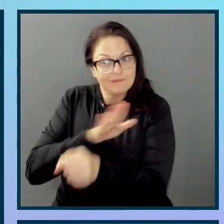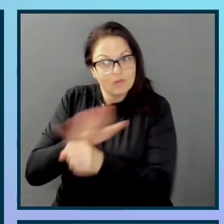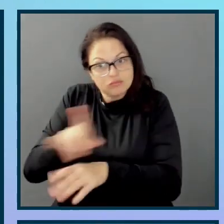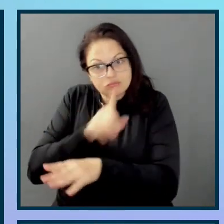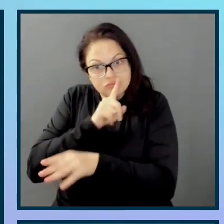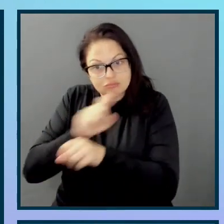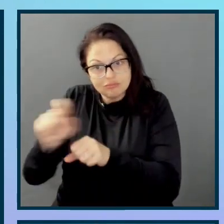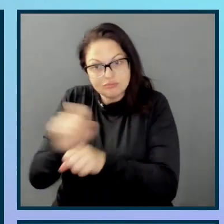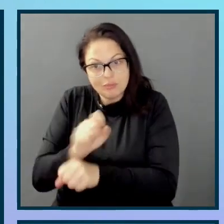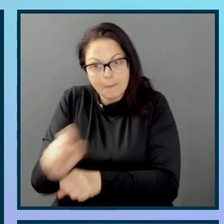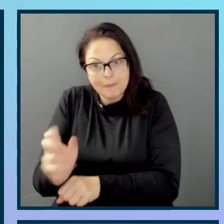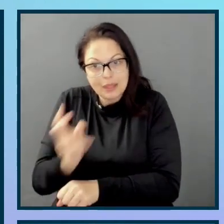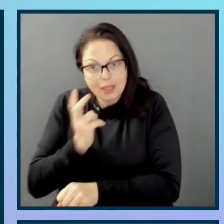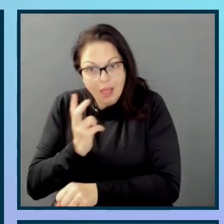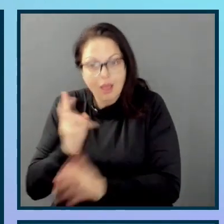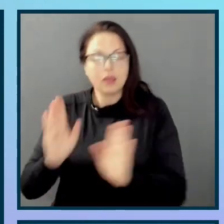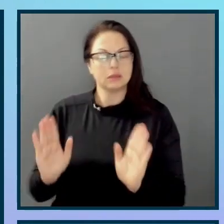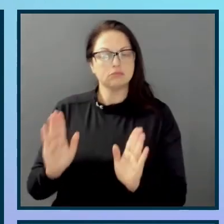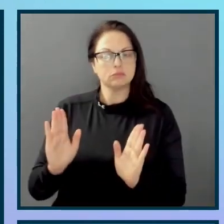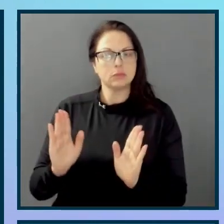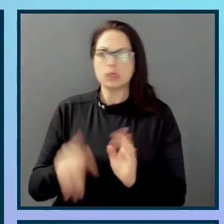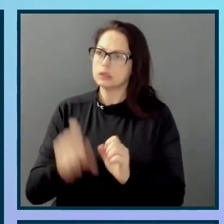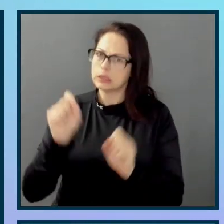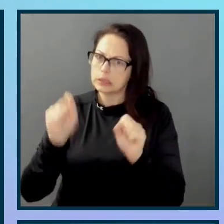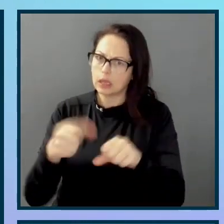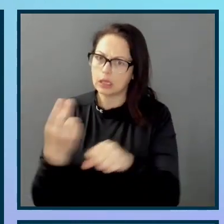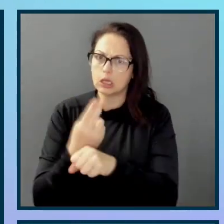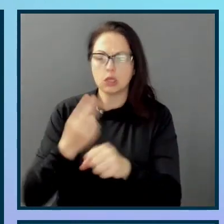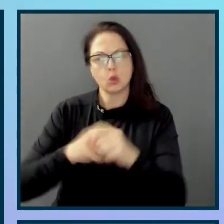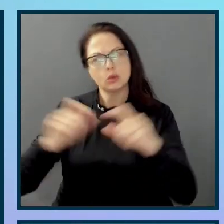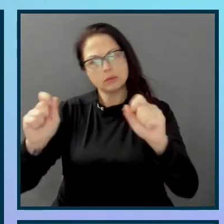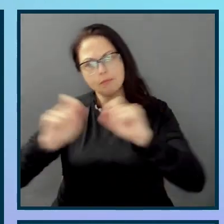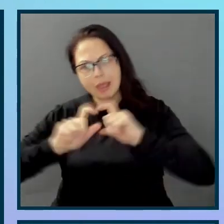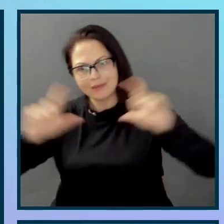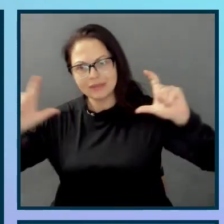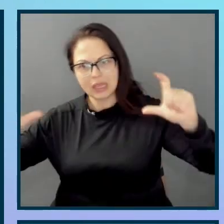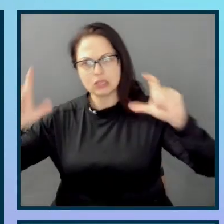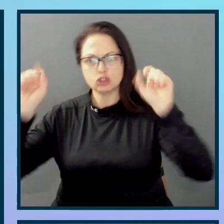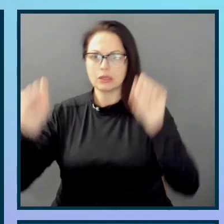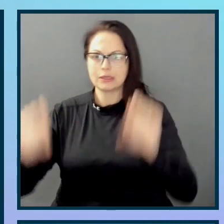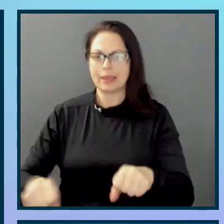and magnification is also something that it takes time to learn. The second thing is that,